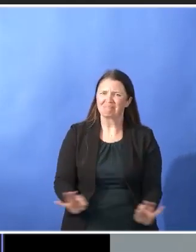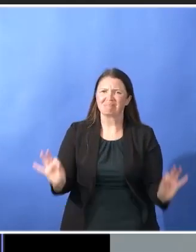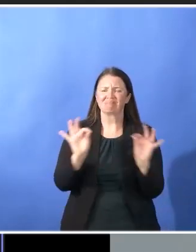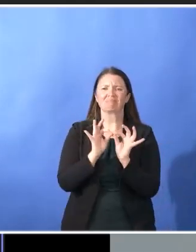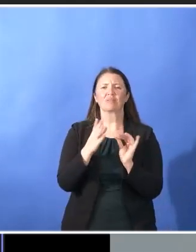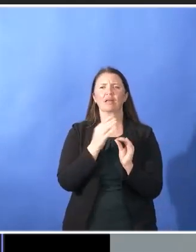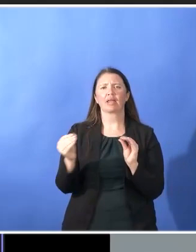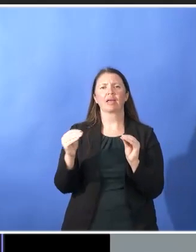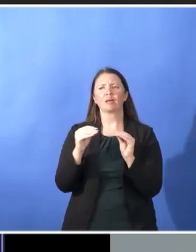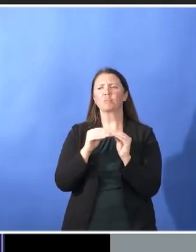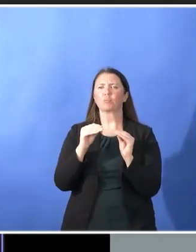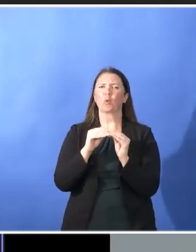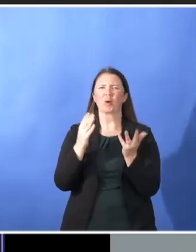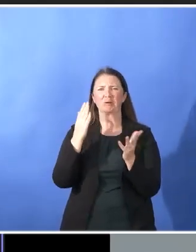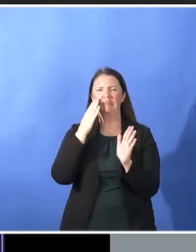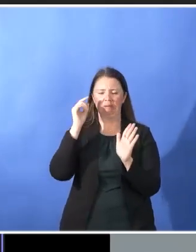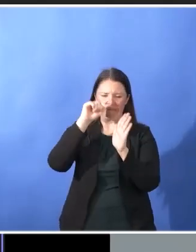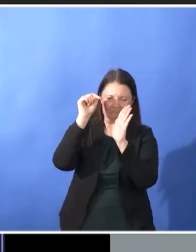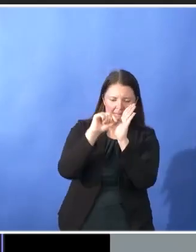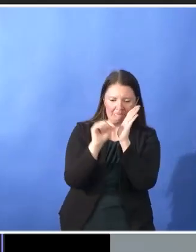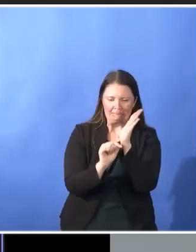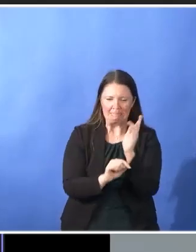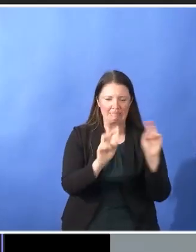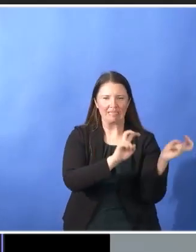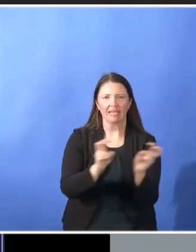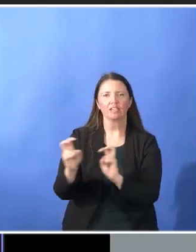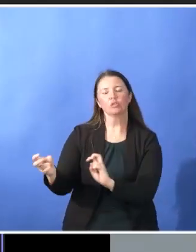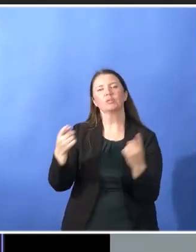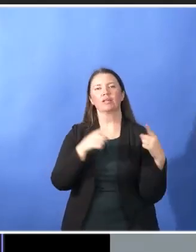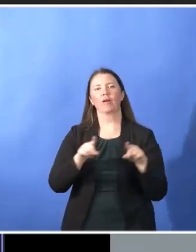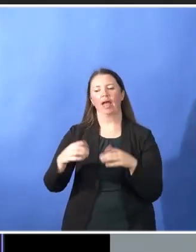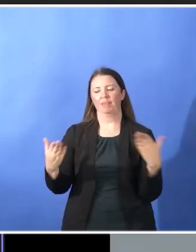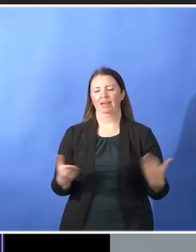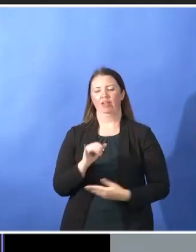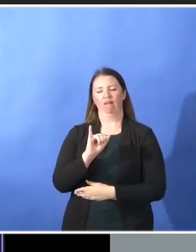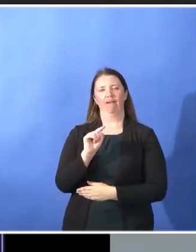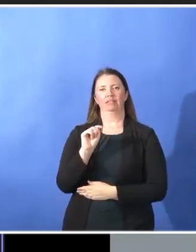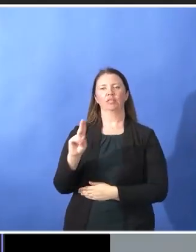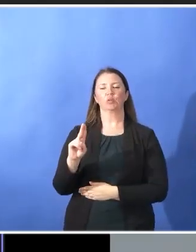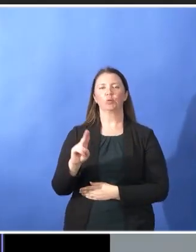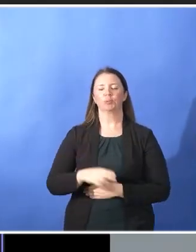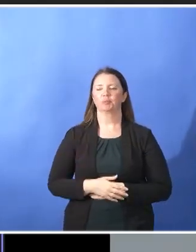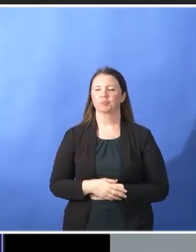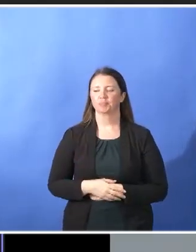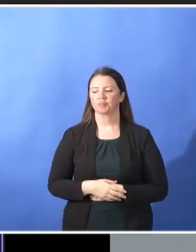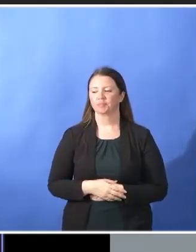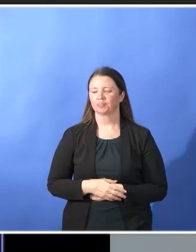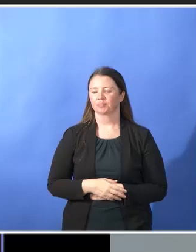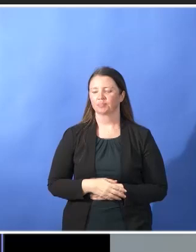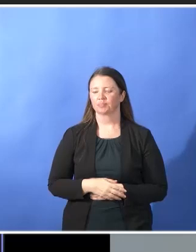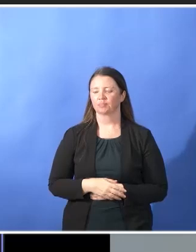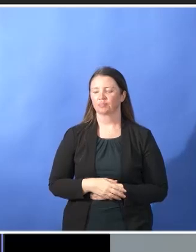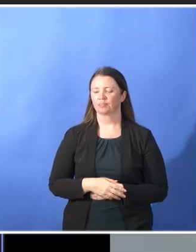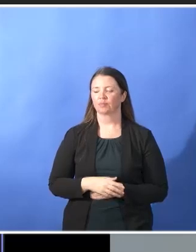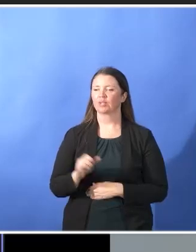THAT ARE GOING ON HERE AT THE ITU. AS EVER, THANK YOU TO TOM